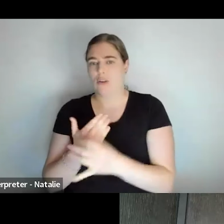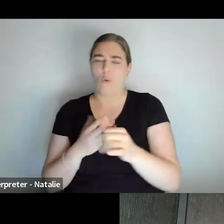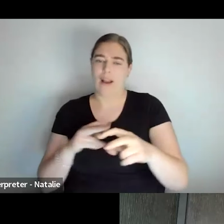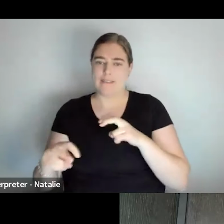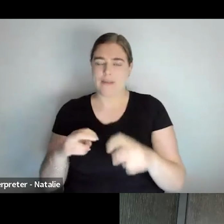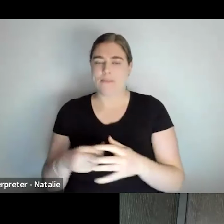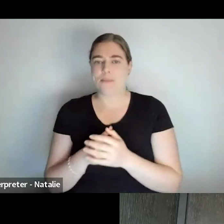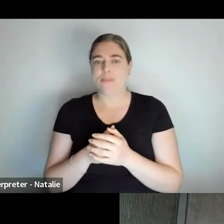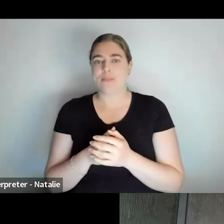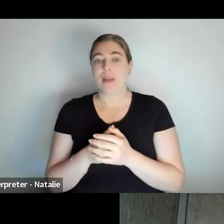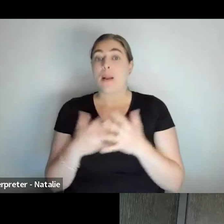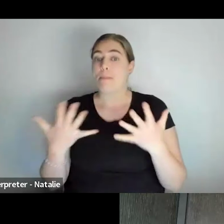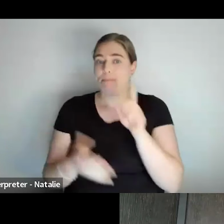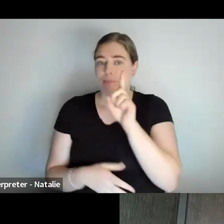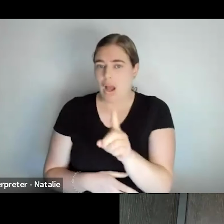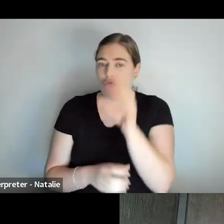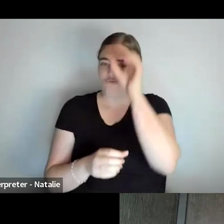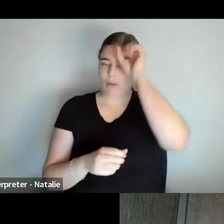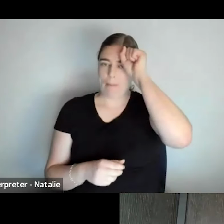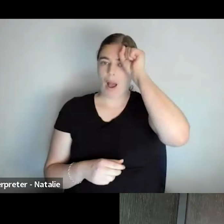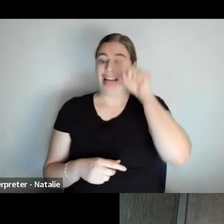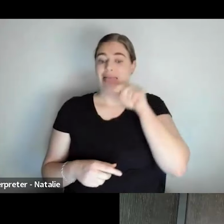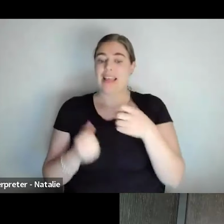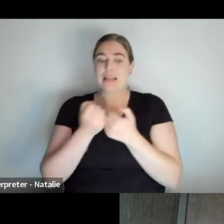We just caution you to remember that this support is not ongoing, it is limited to